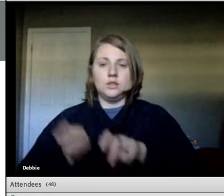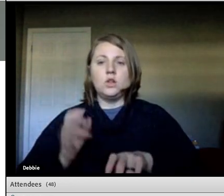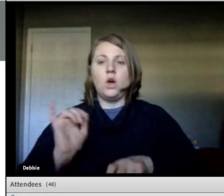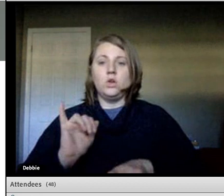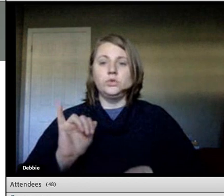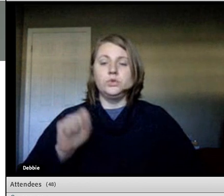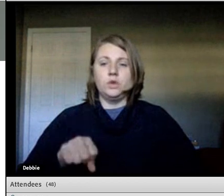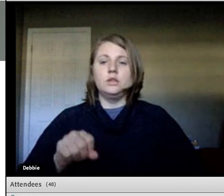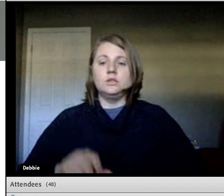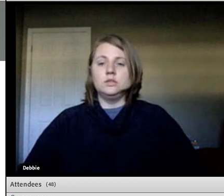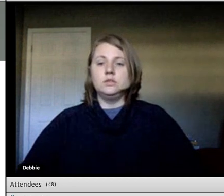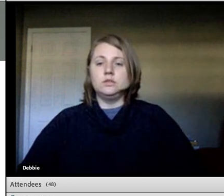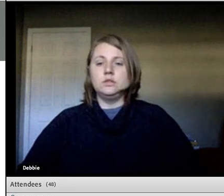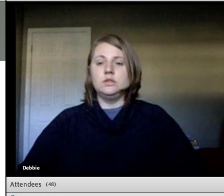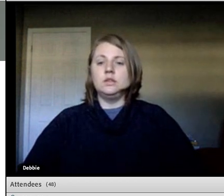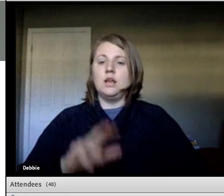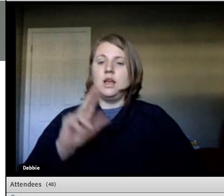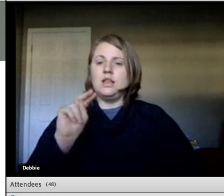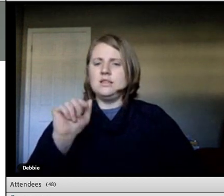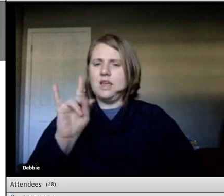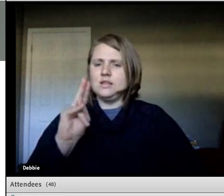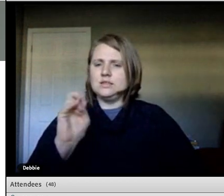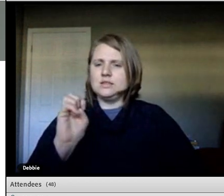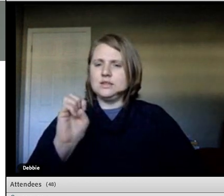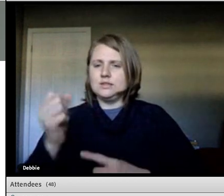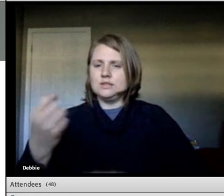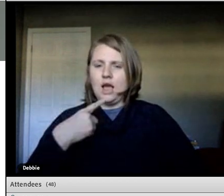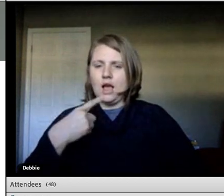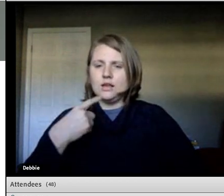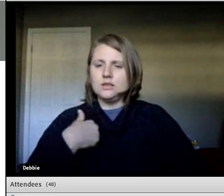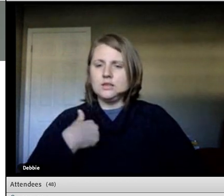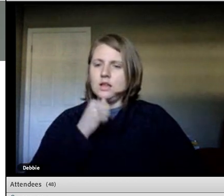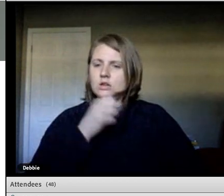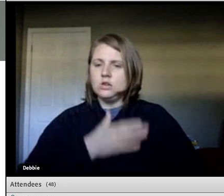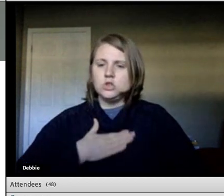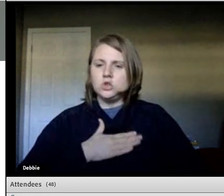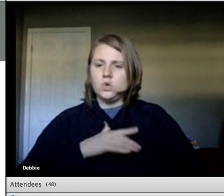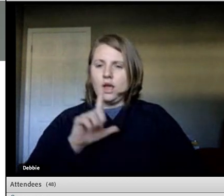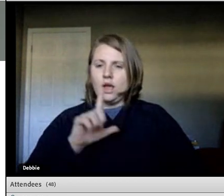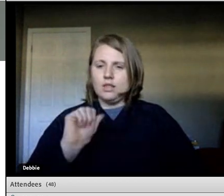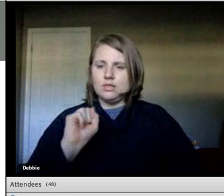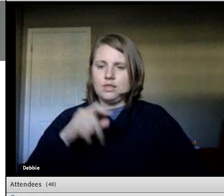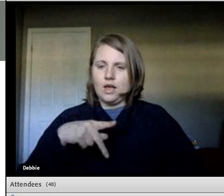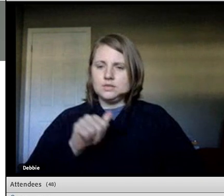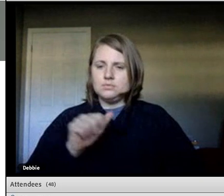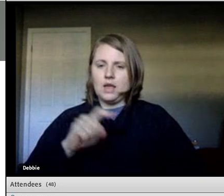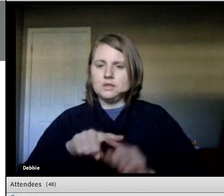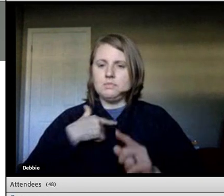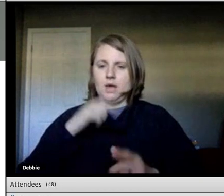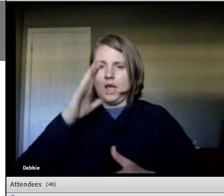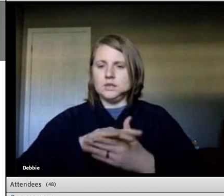Yeah, maybe we're all just a little bit different, so I would definitely play with different ones to figure out which one you'd use.